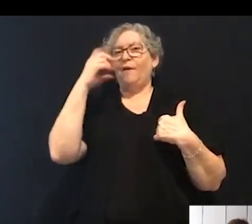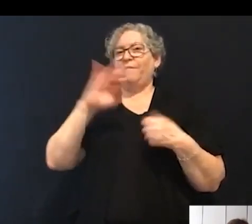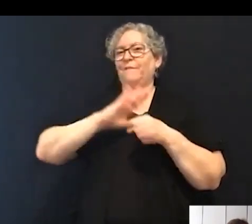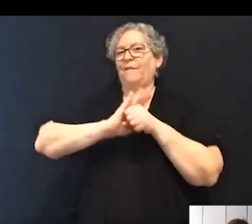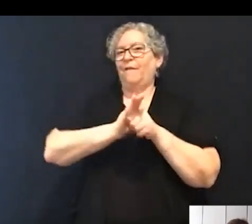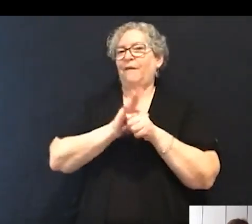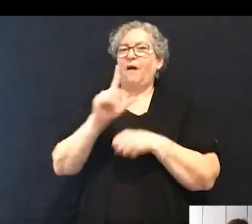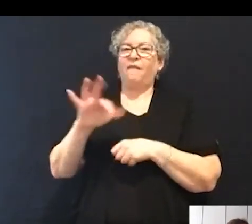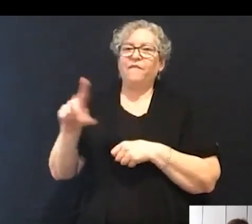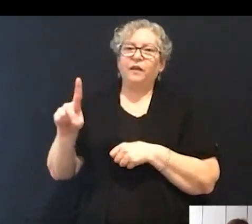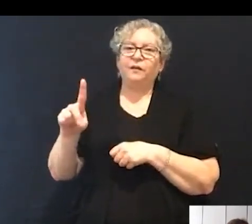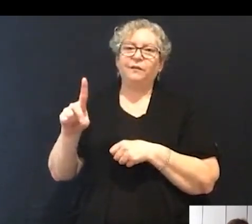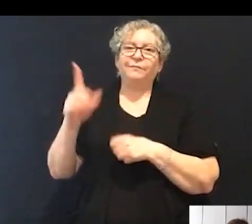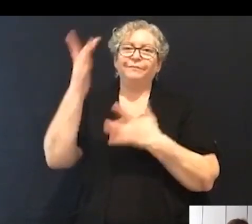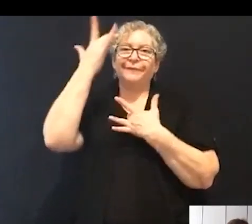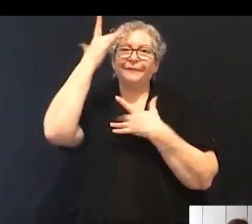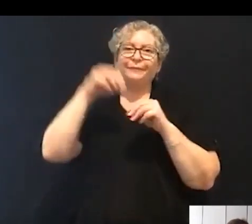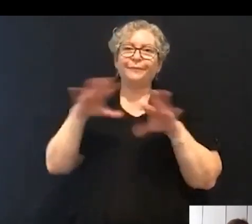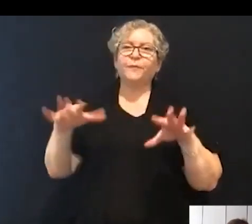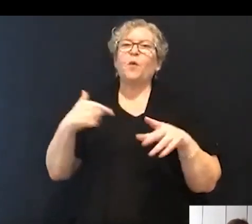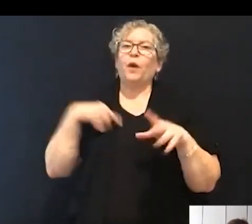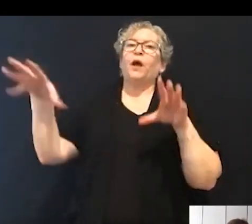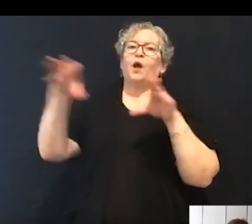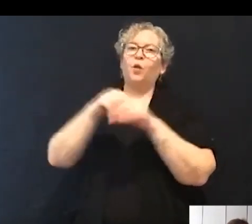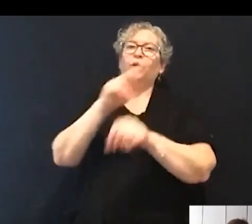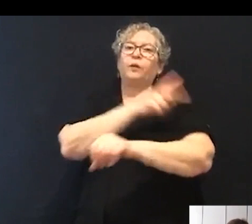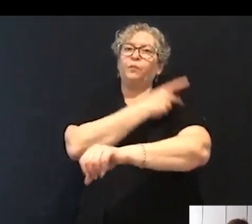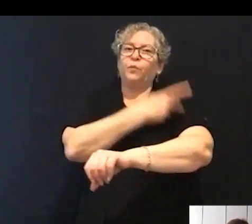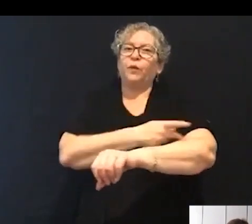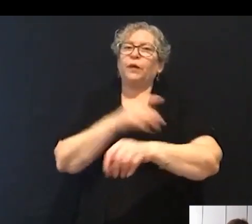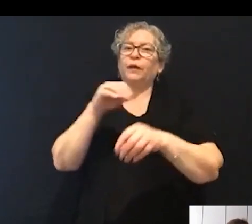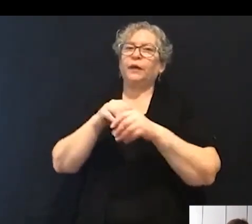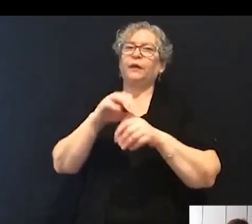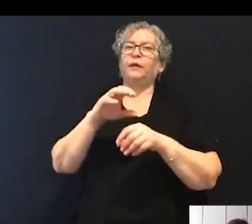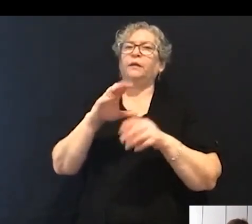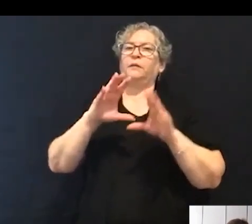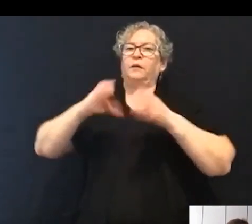We are including patients in the cohort 2B and three